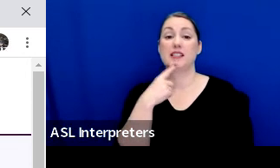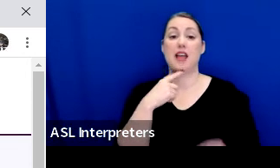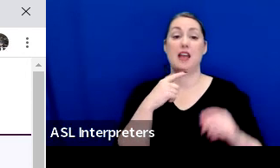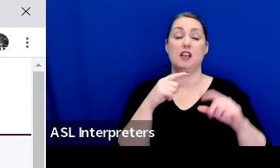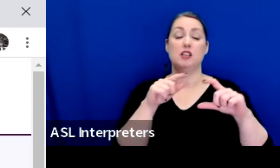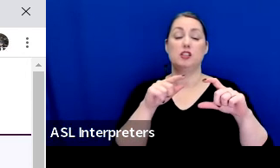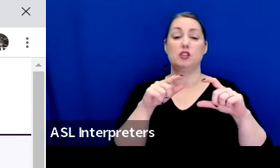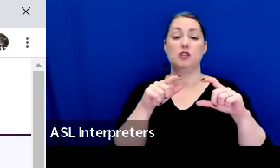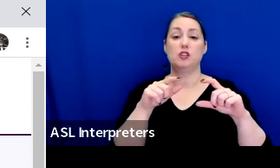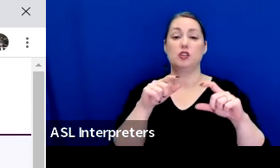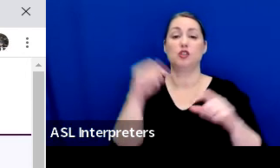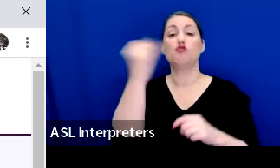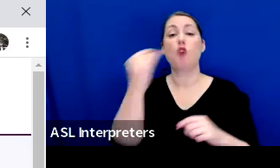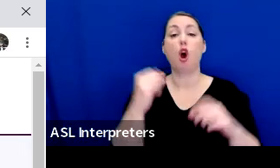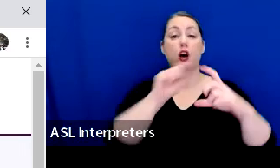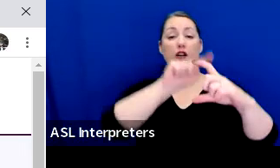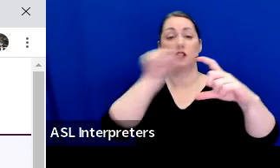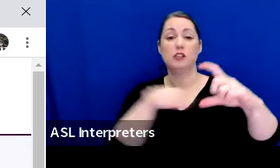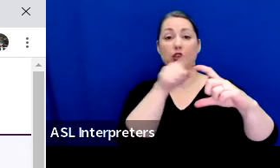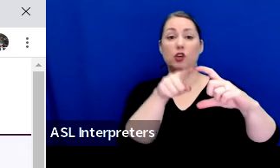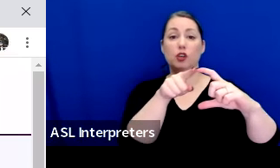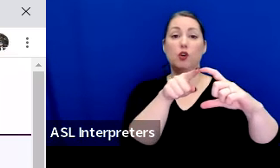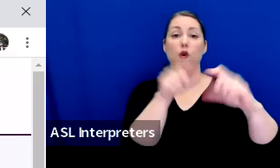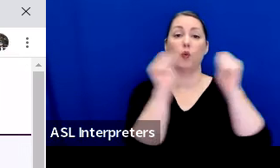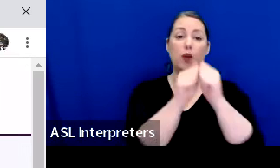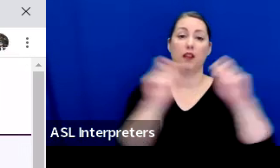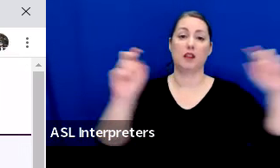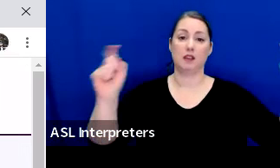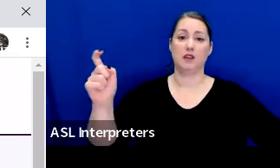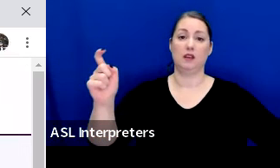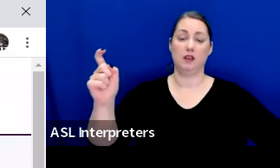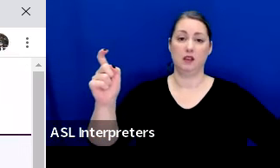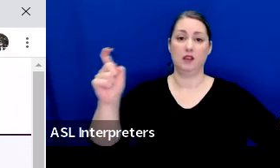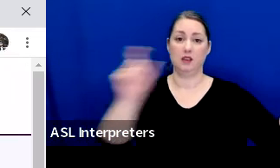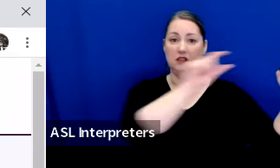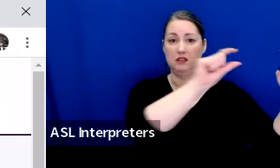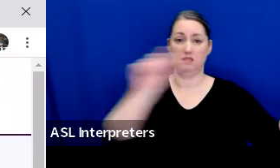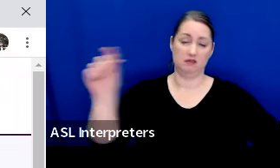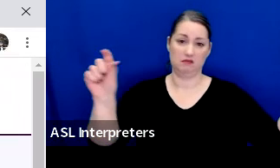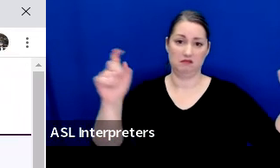x squared plus two x plus y squared 4 y equals four.